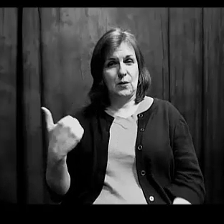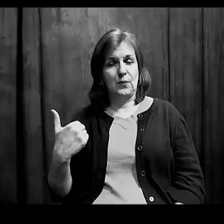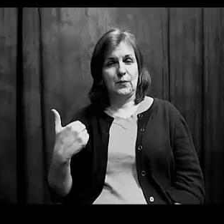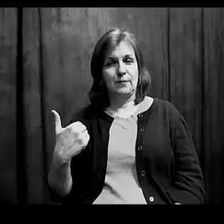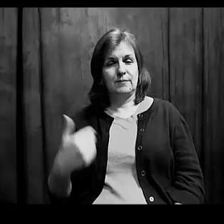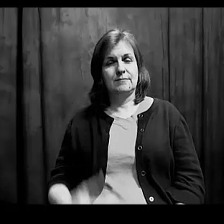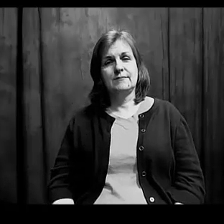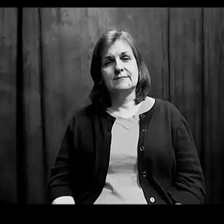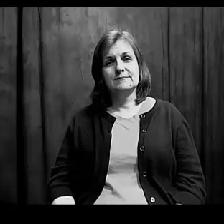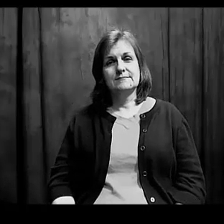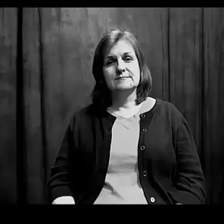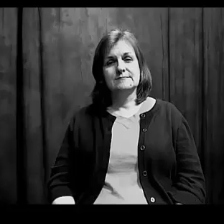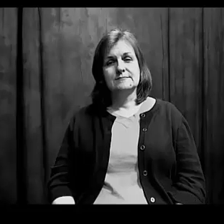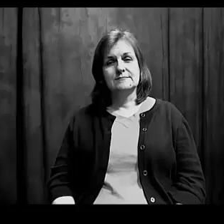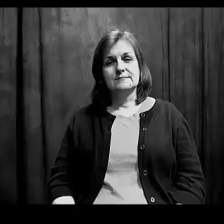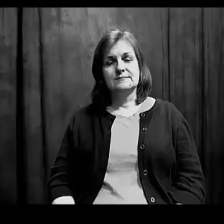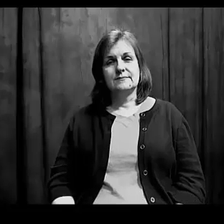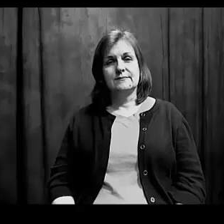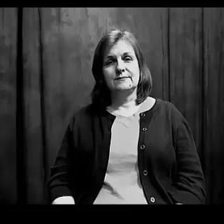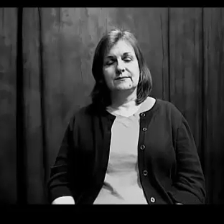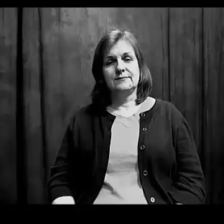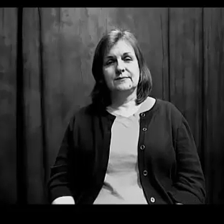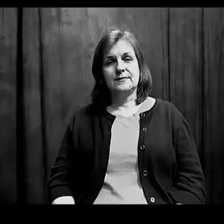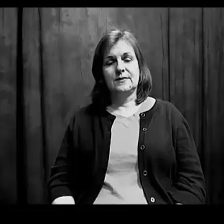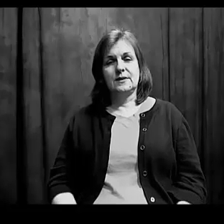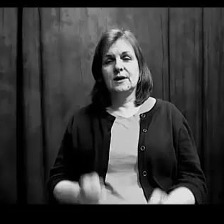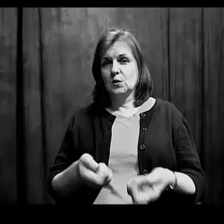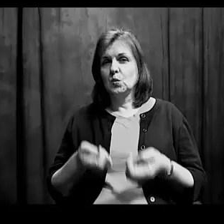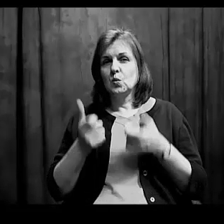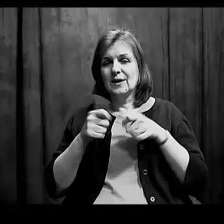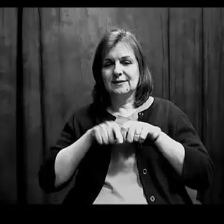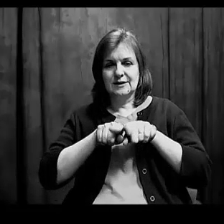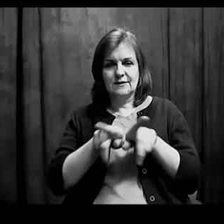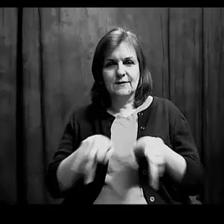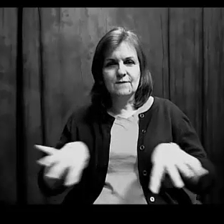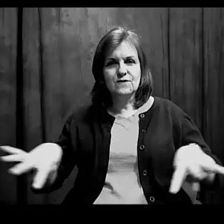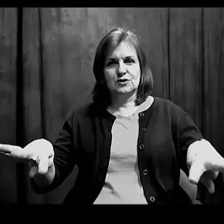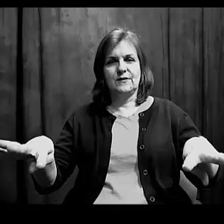so interesting in the fact that they diversified very very quickly